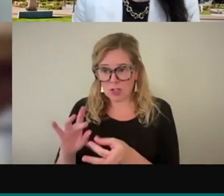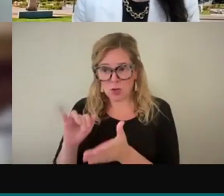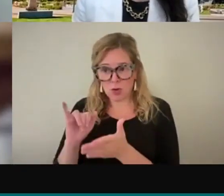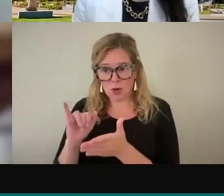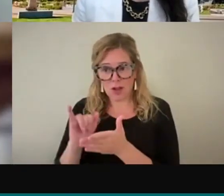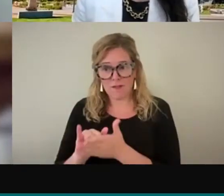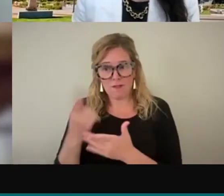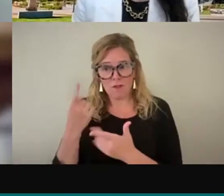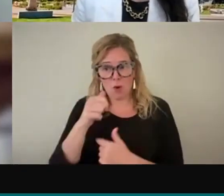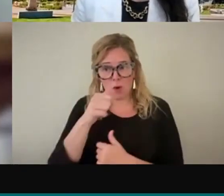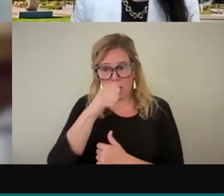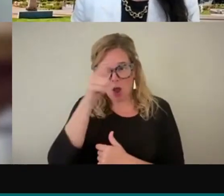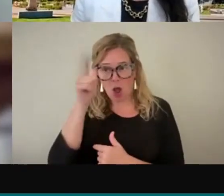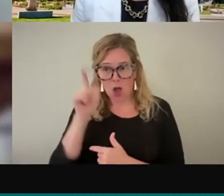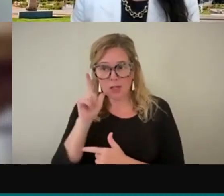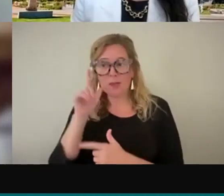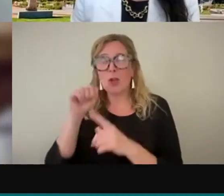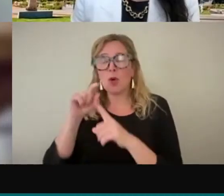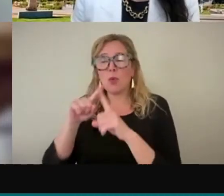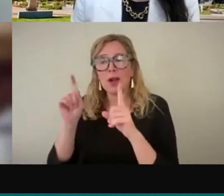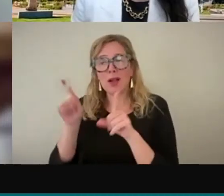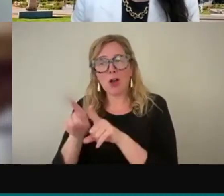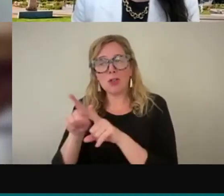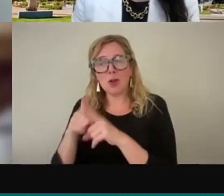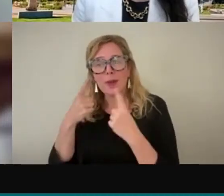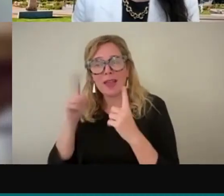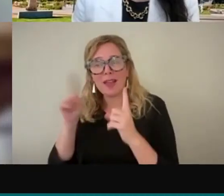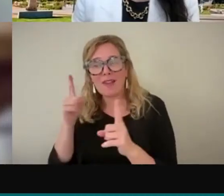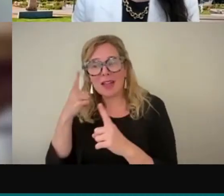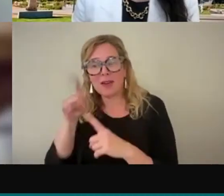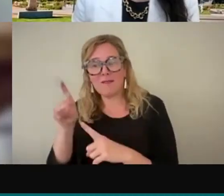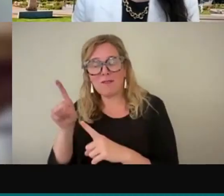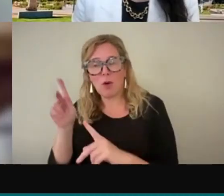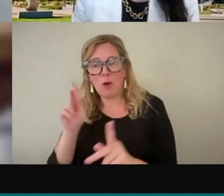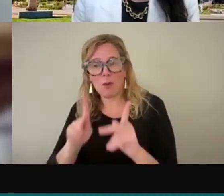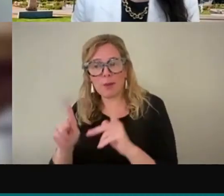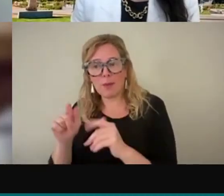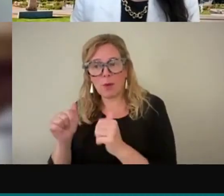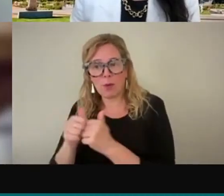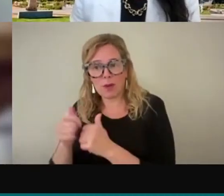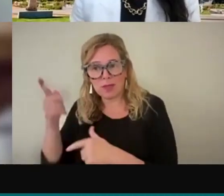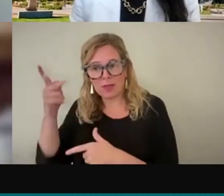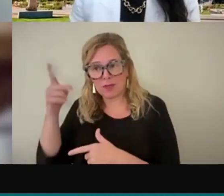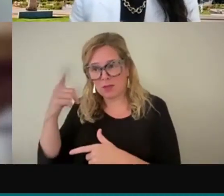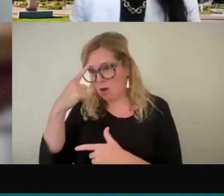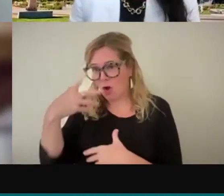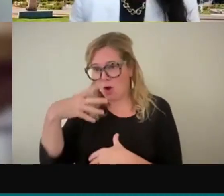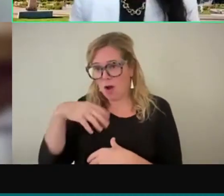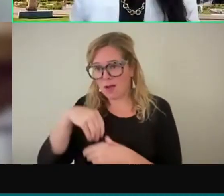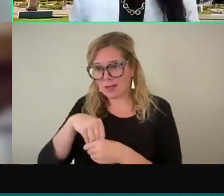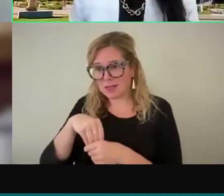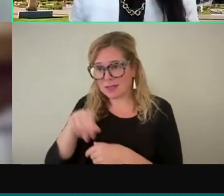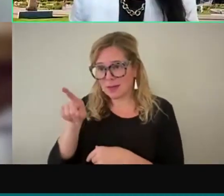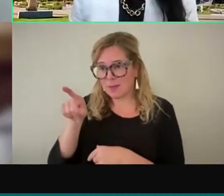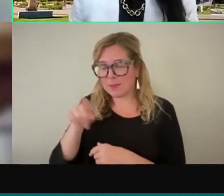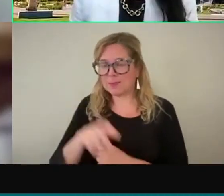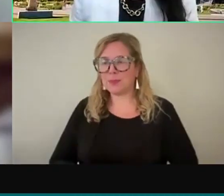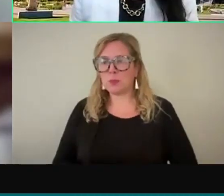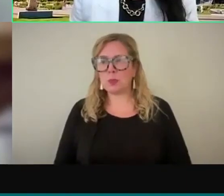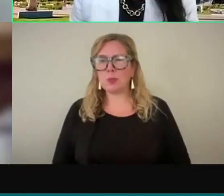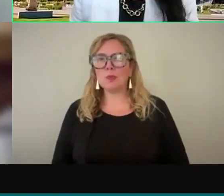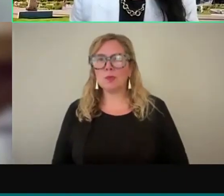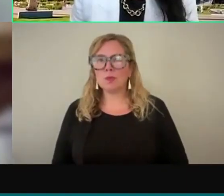observed amyloid plaques in persons with autism? >> Sharon Sha: Tough question, I think what we